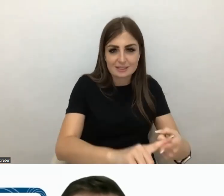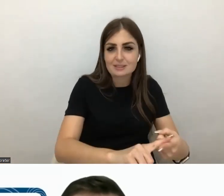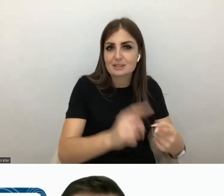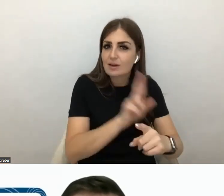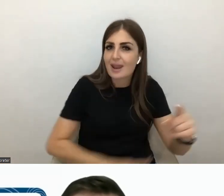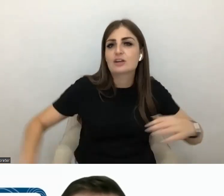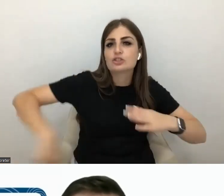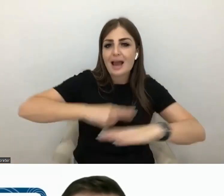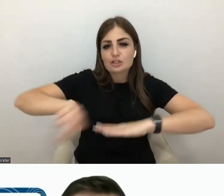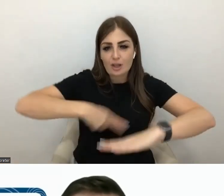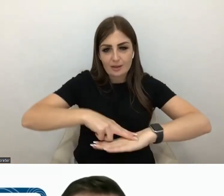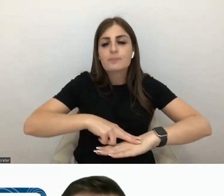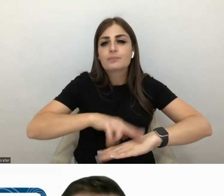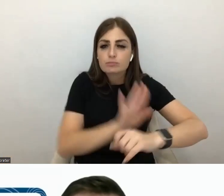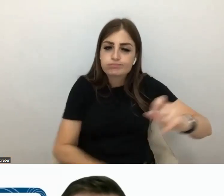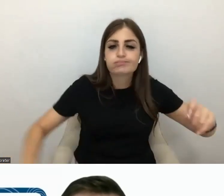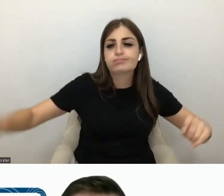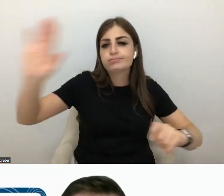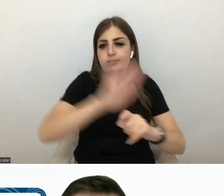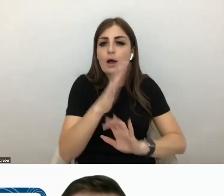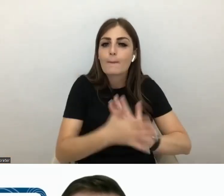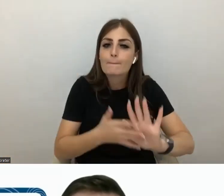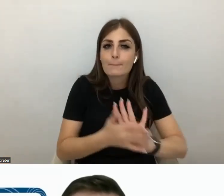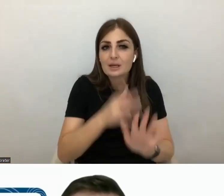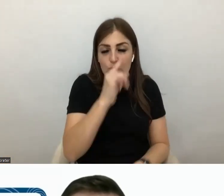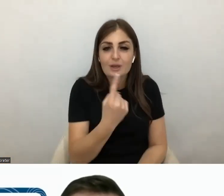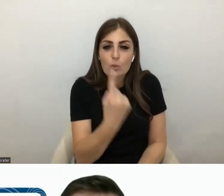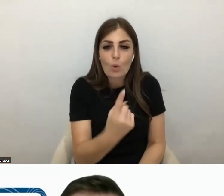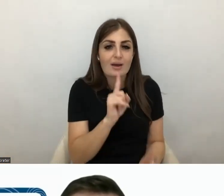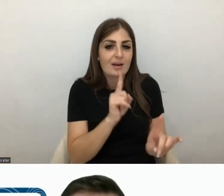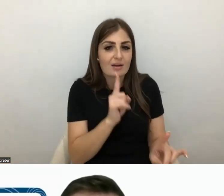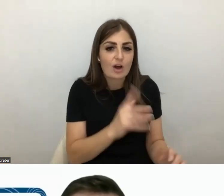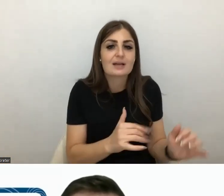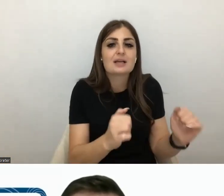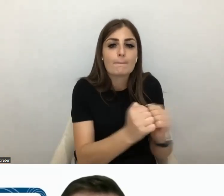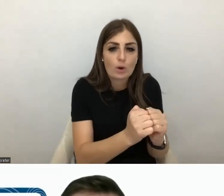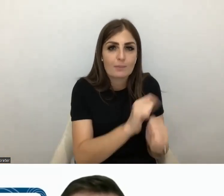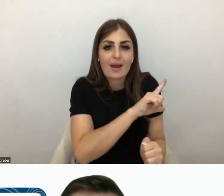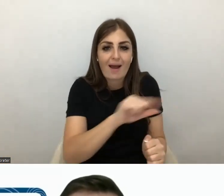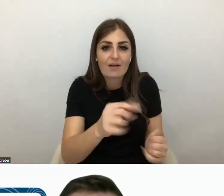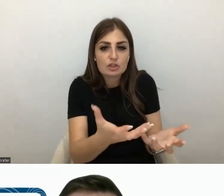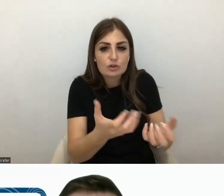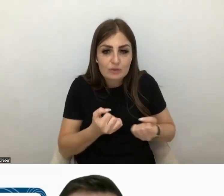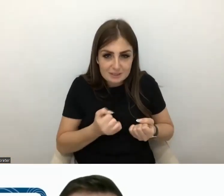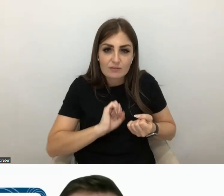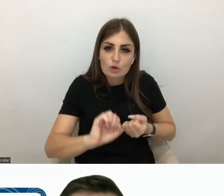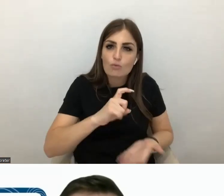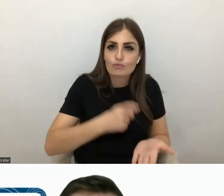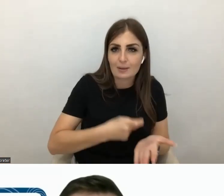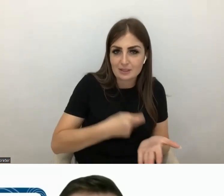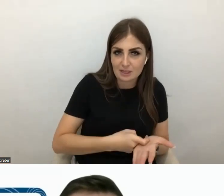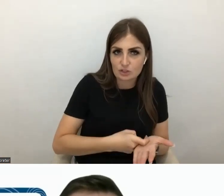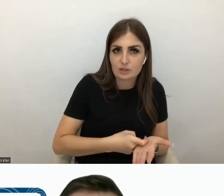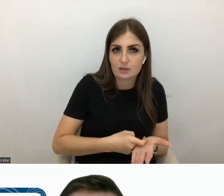You will be able to get one advice appointment after receiving your recommendation.